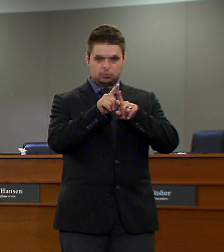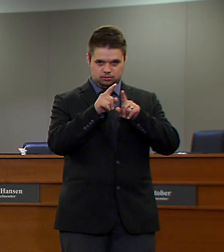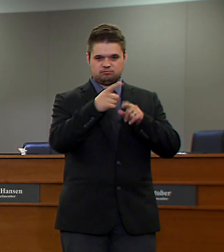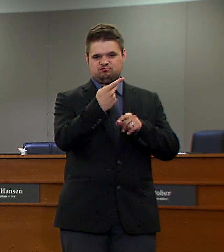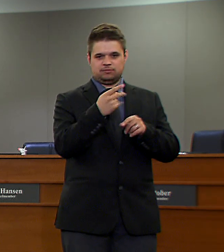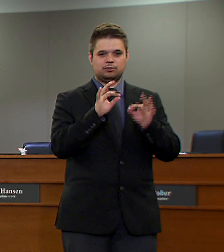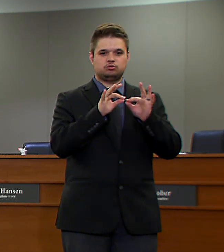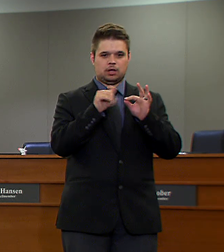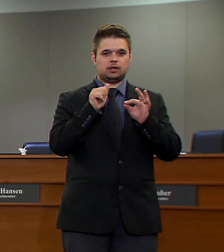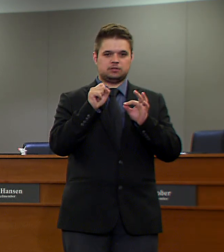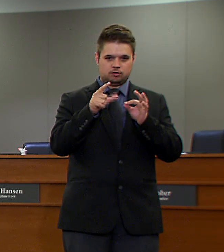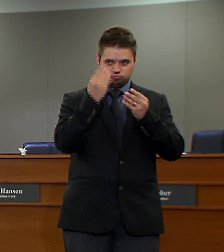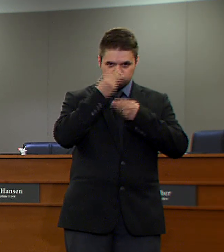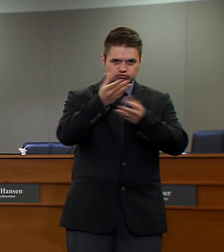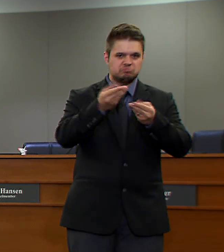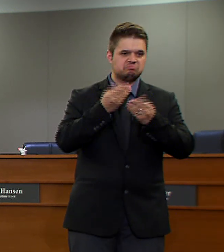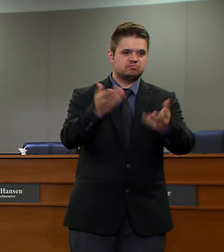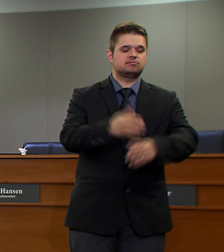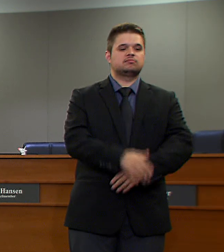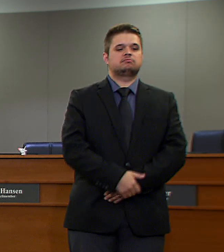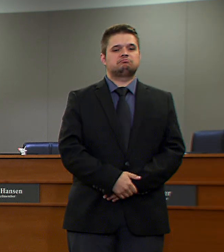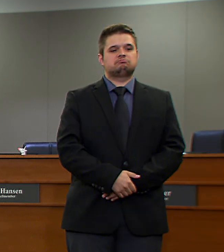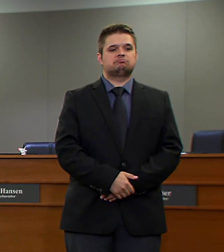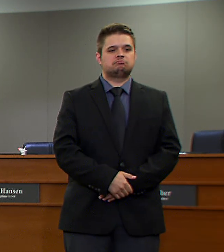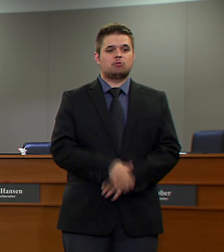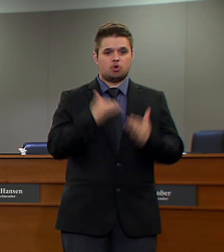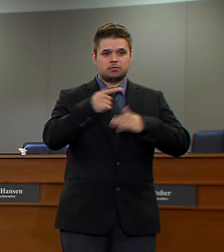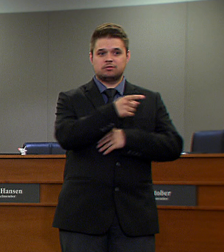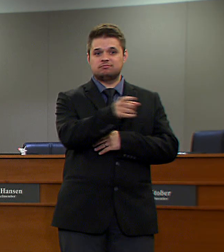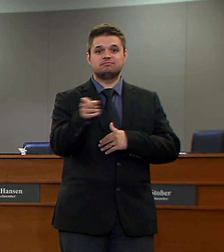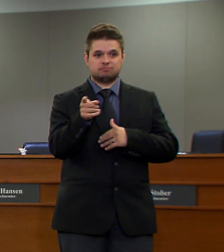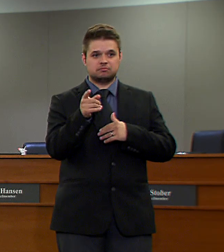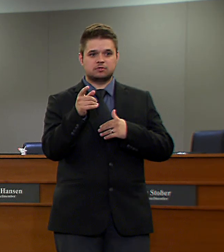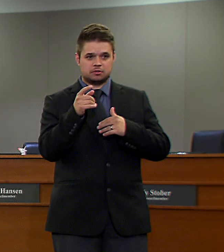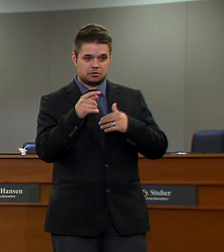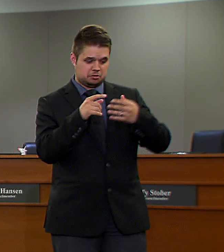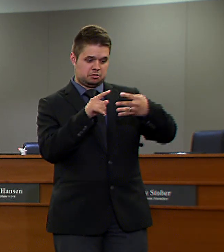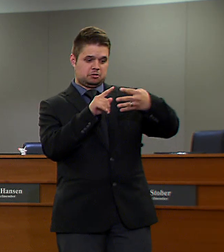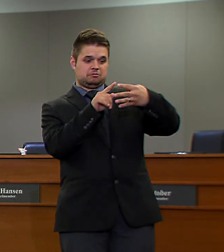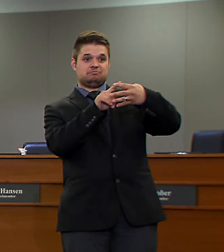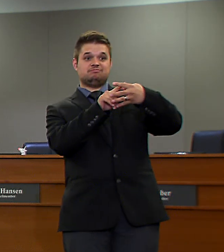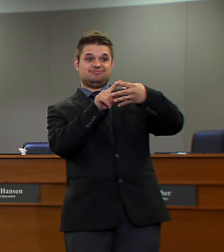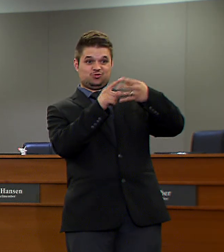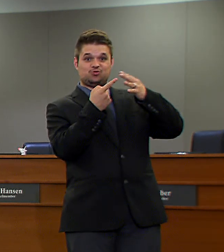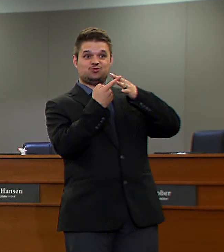Anticipated that hopefully at the beginning of June we can begin Phase 2 of the Governor's